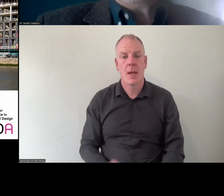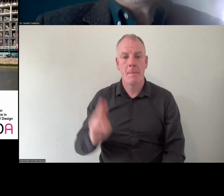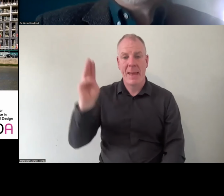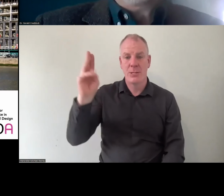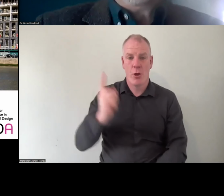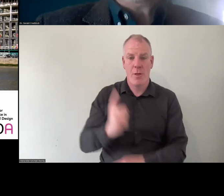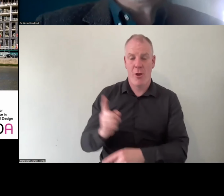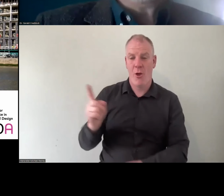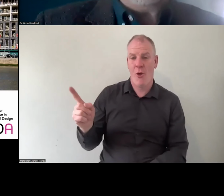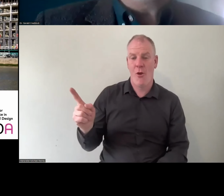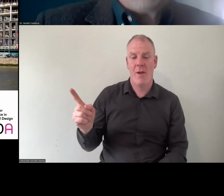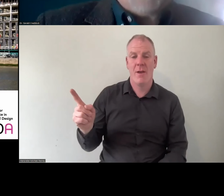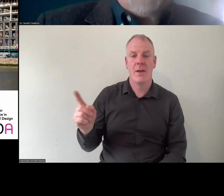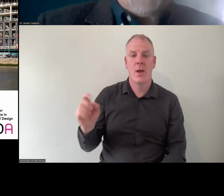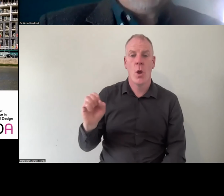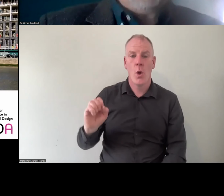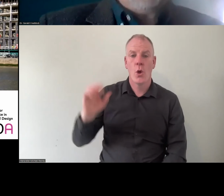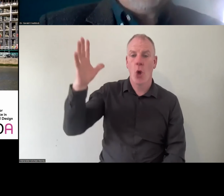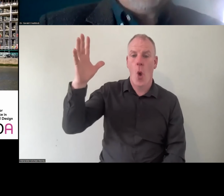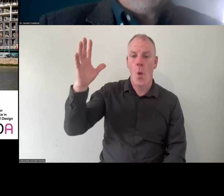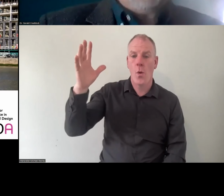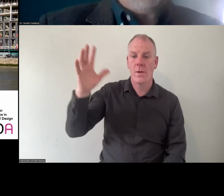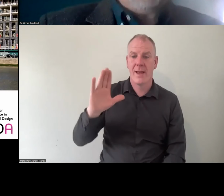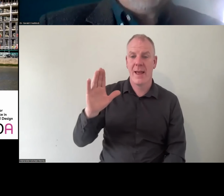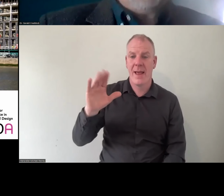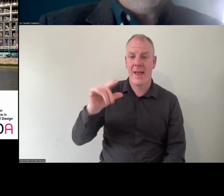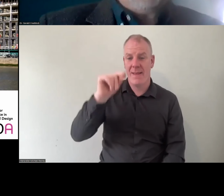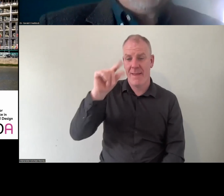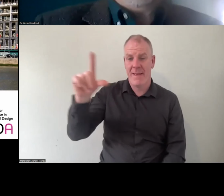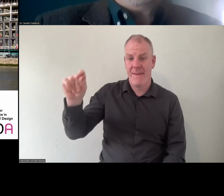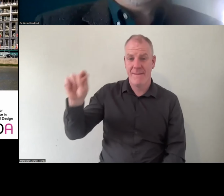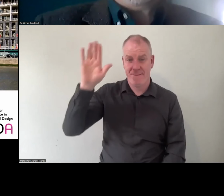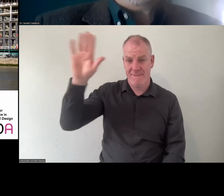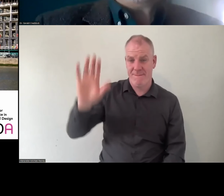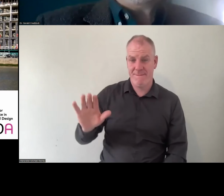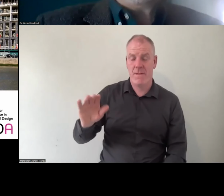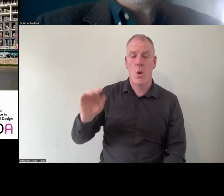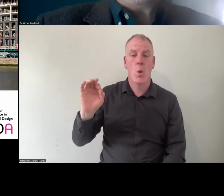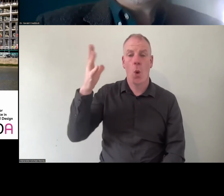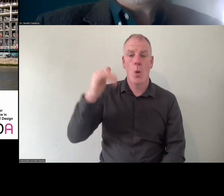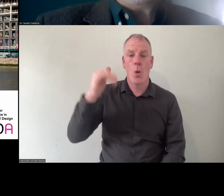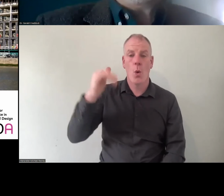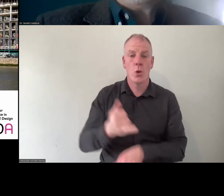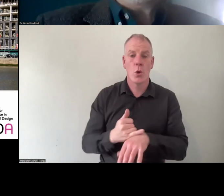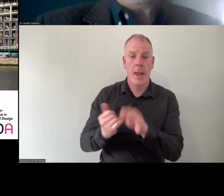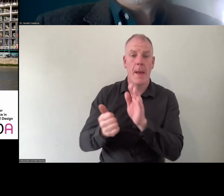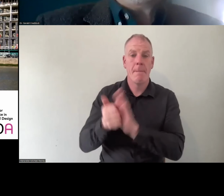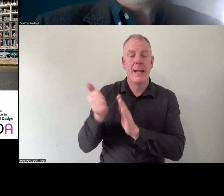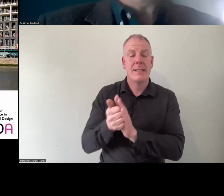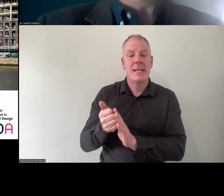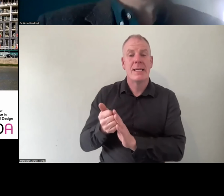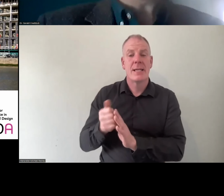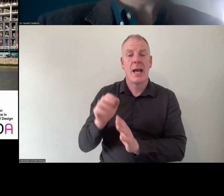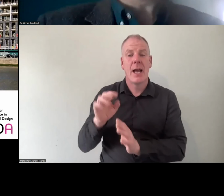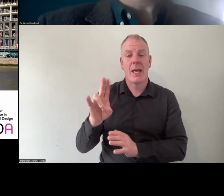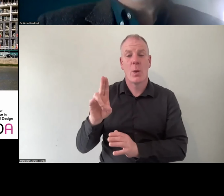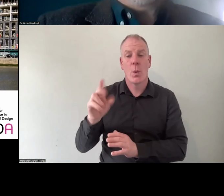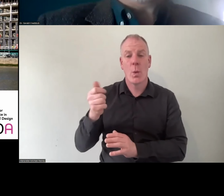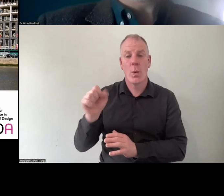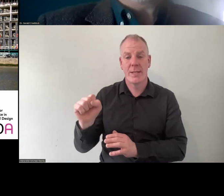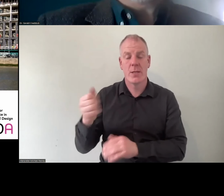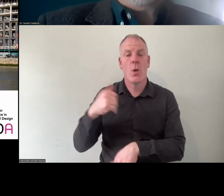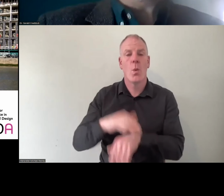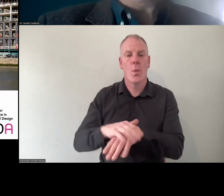is the gold leaf building on our quays here where the Central Bank is located.